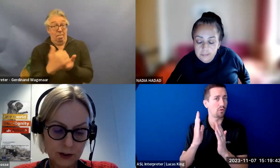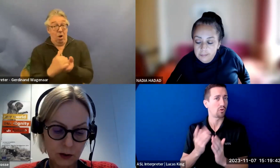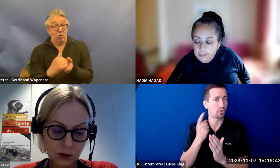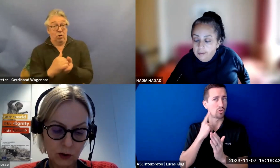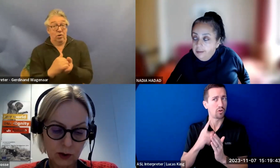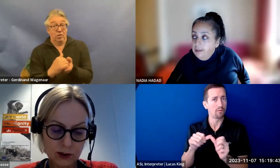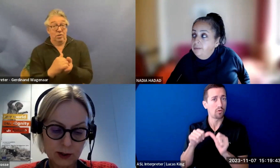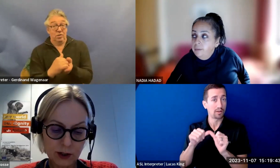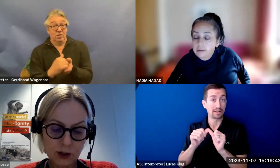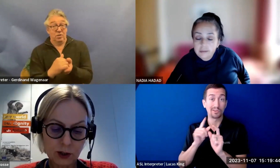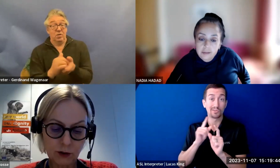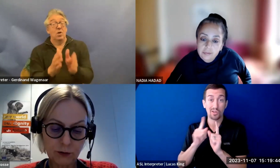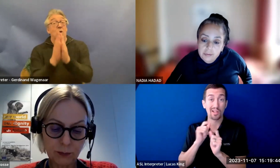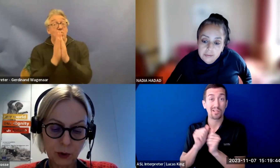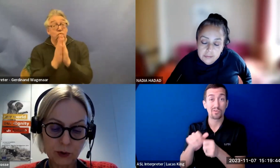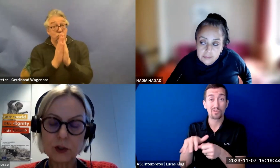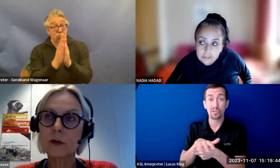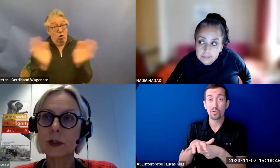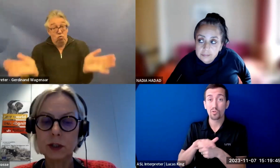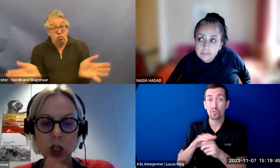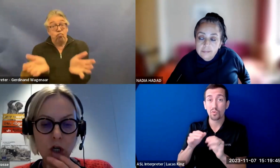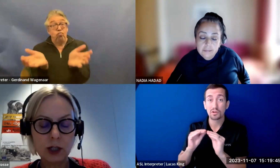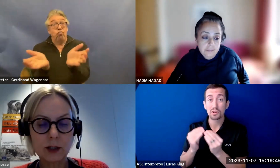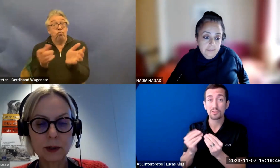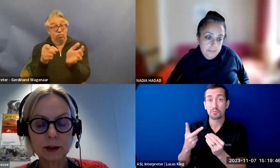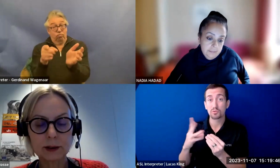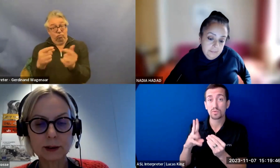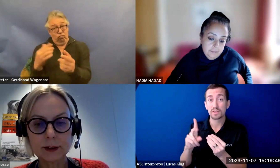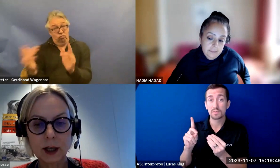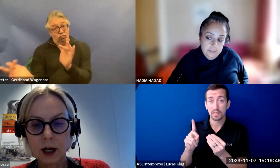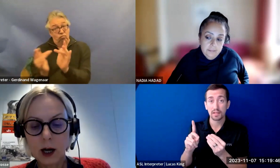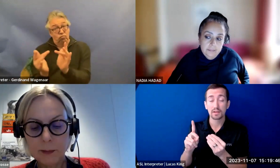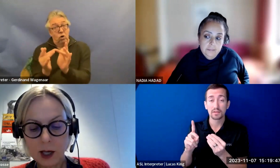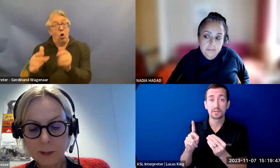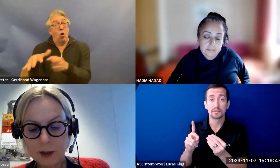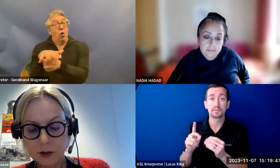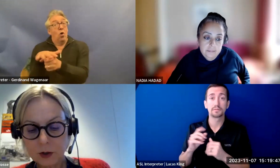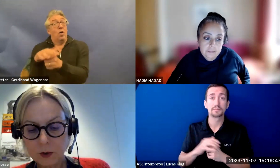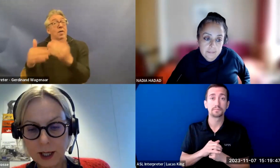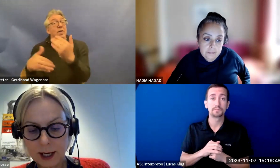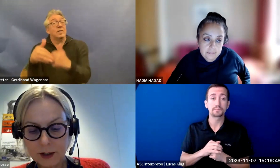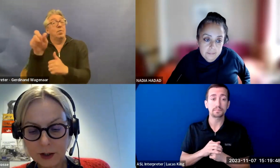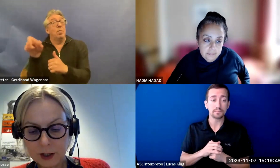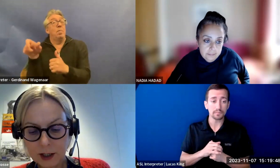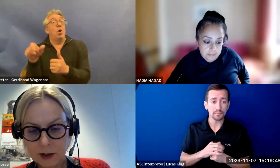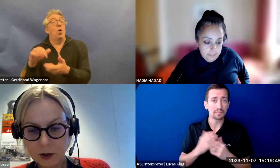with local organisations of Persons with Disabilities. I'm coming to an end.